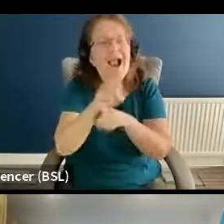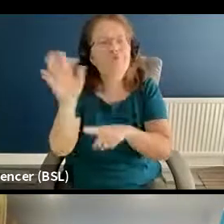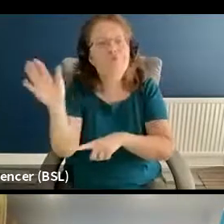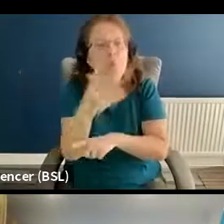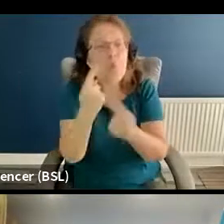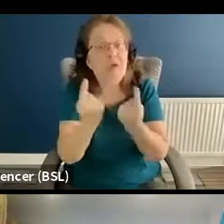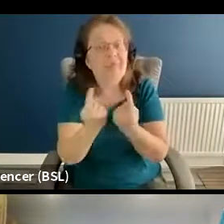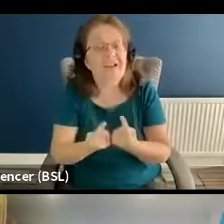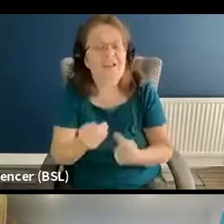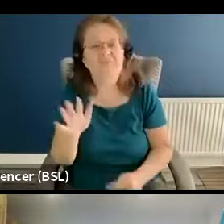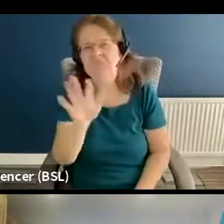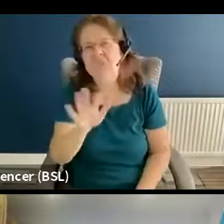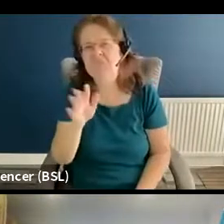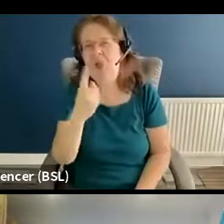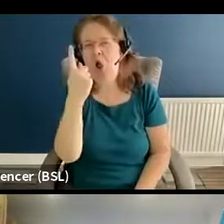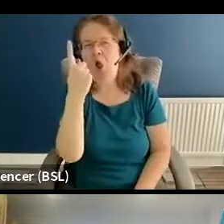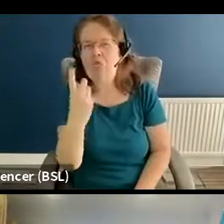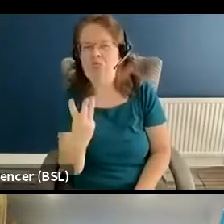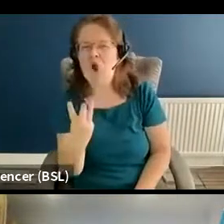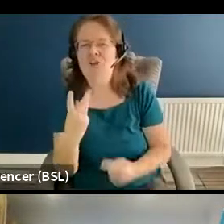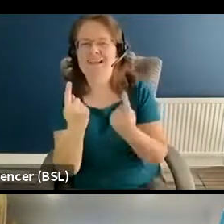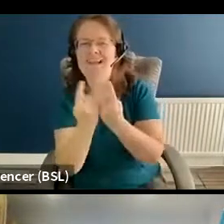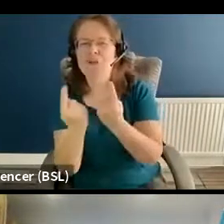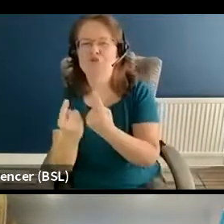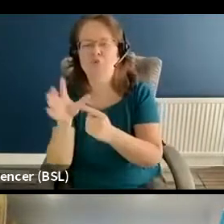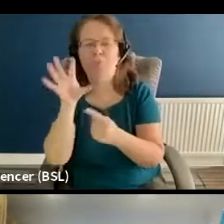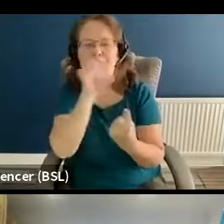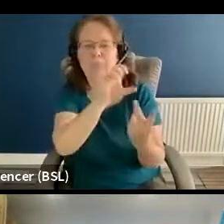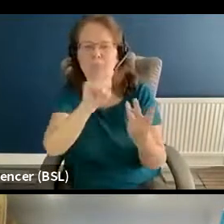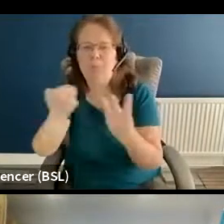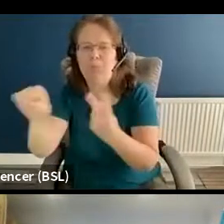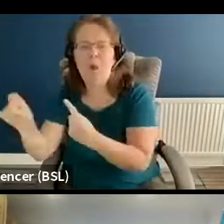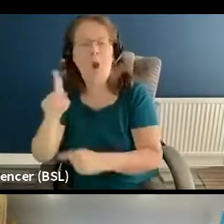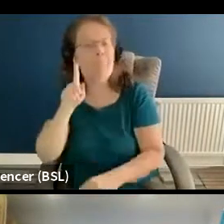catches about a third of the accessibility issues out there, but it's amazing how many